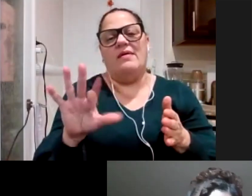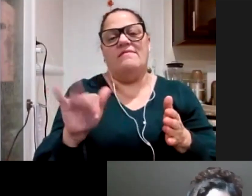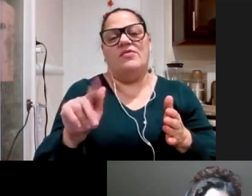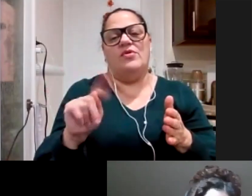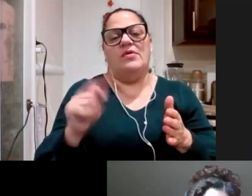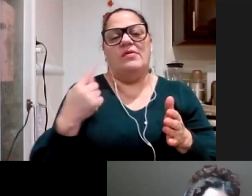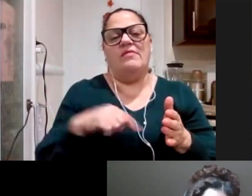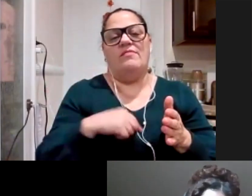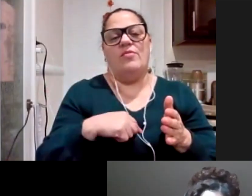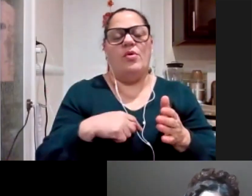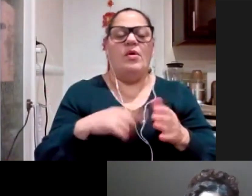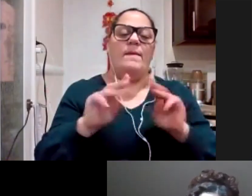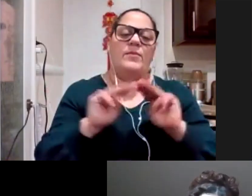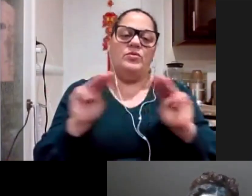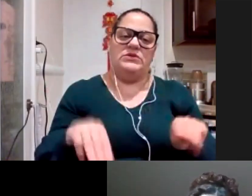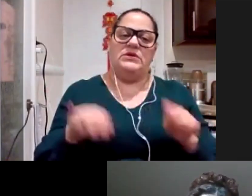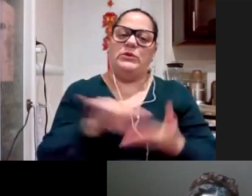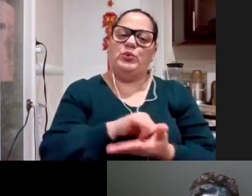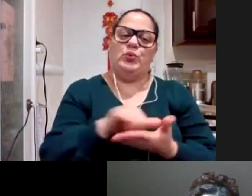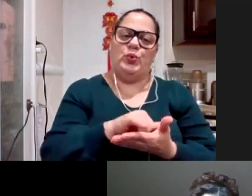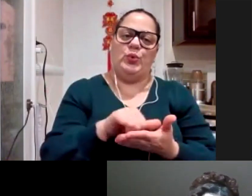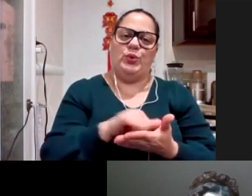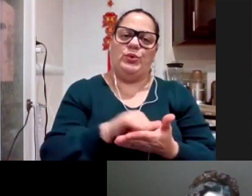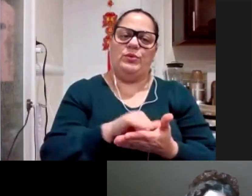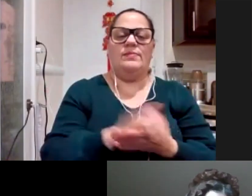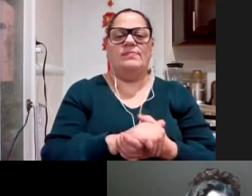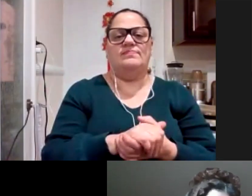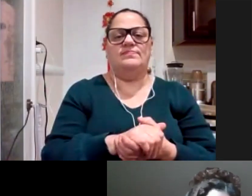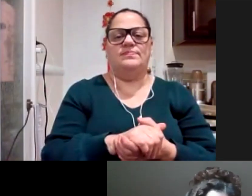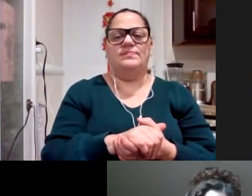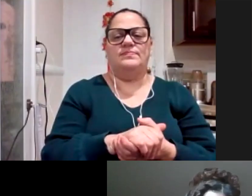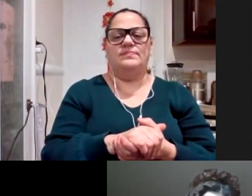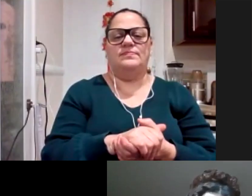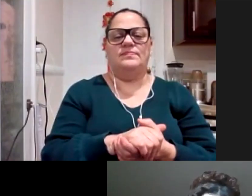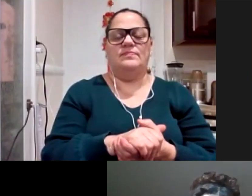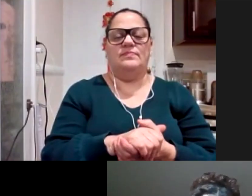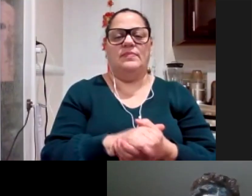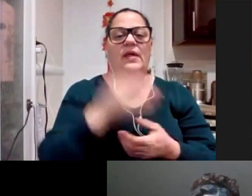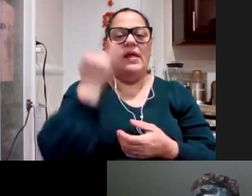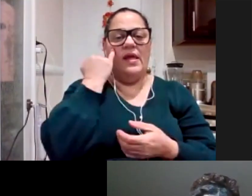exhibition in in New York City. [ALICE] And if you were flying,